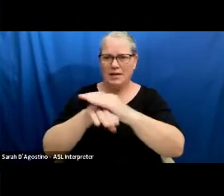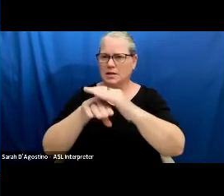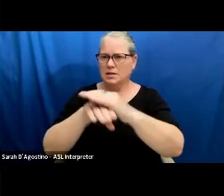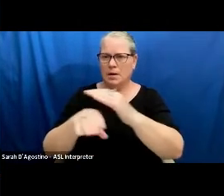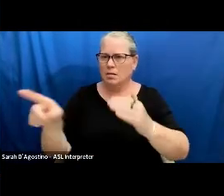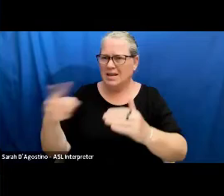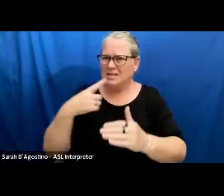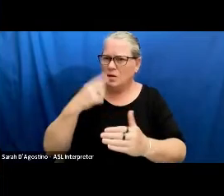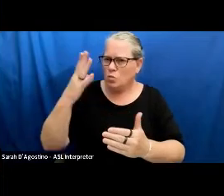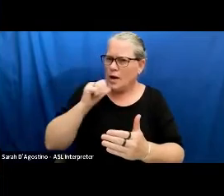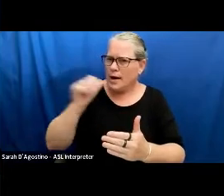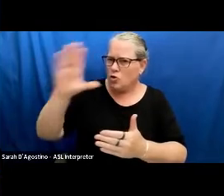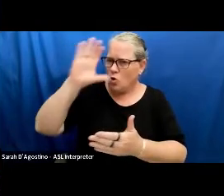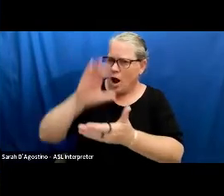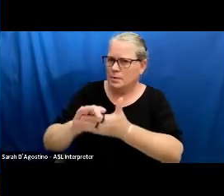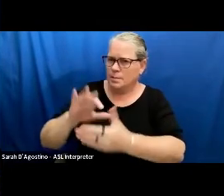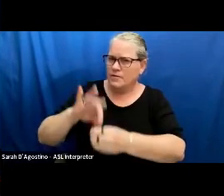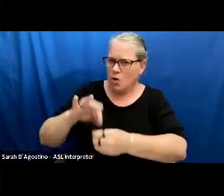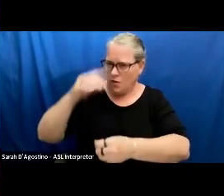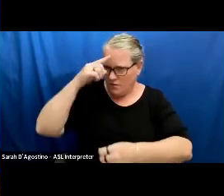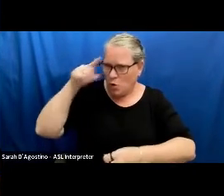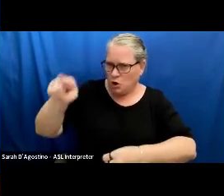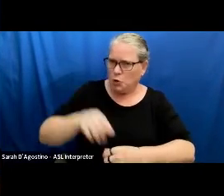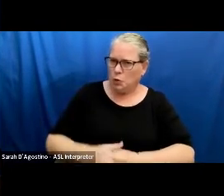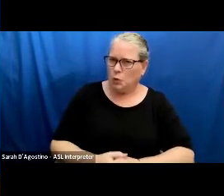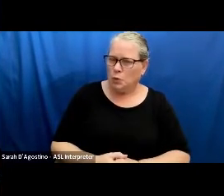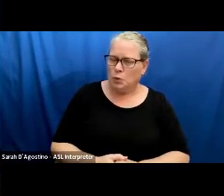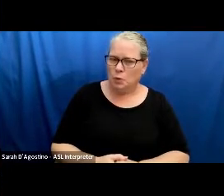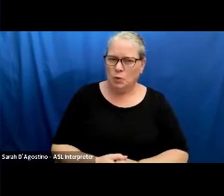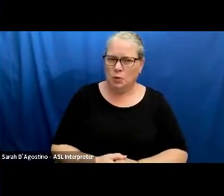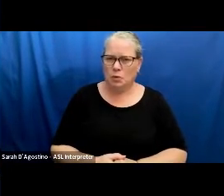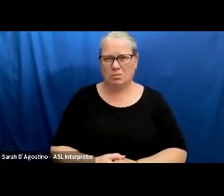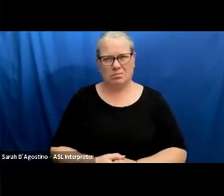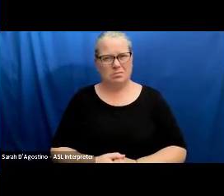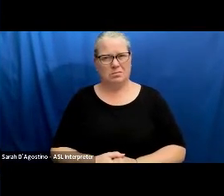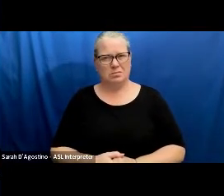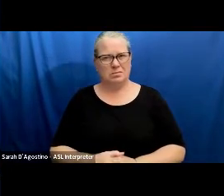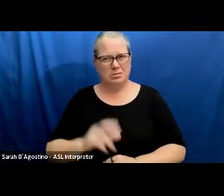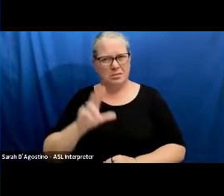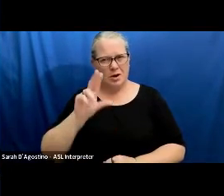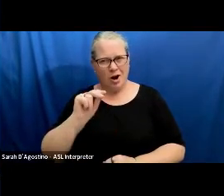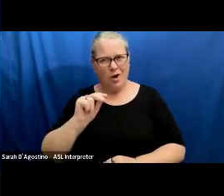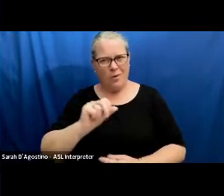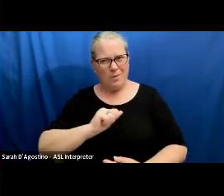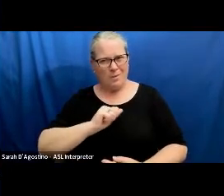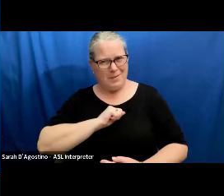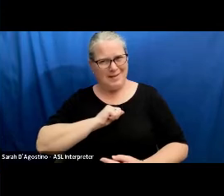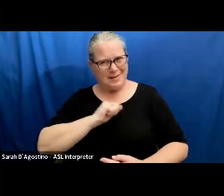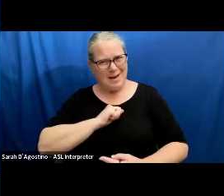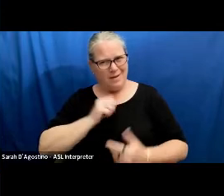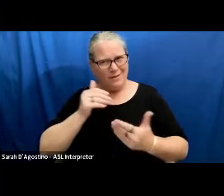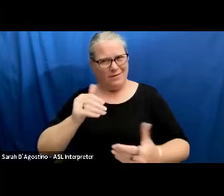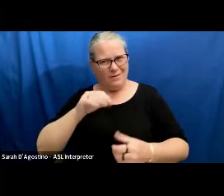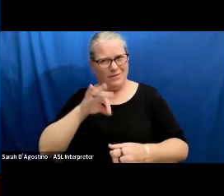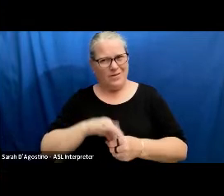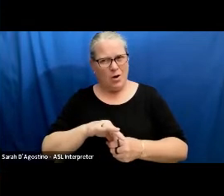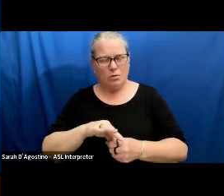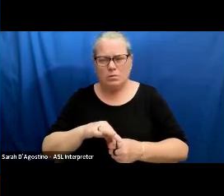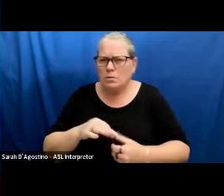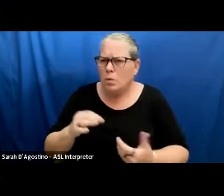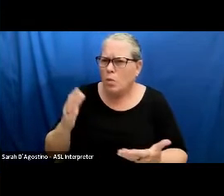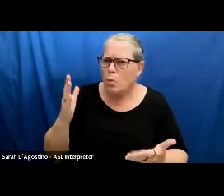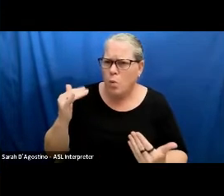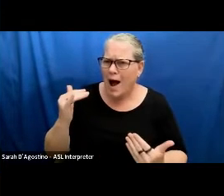husband vote for you i said no i need to vote for myself and they're like why privacy is essential